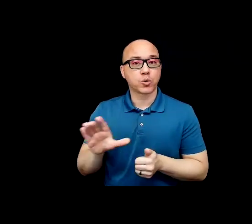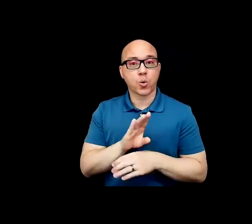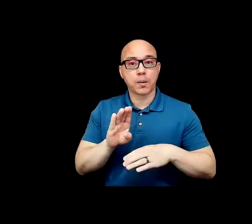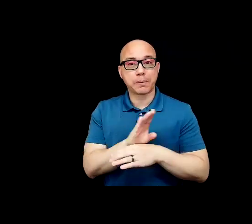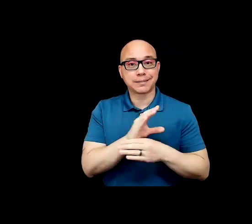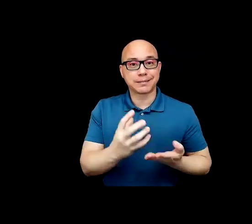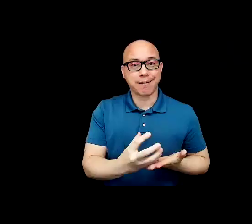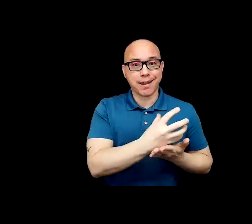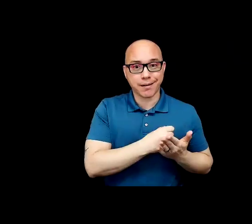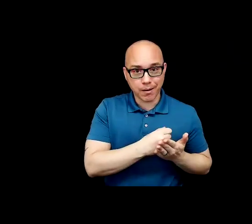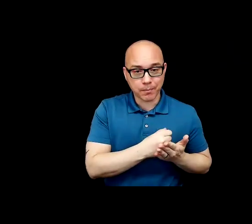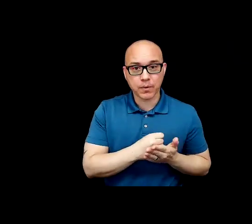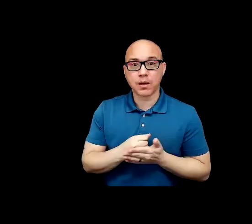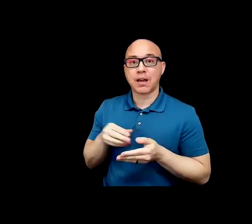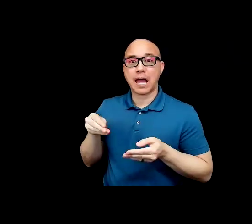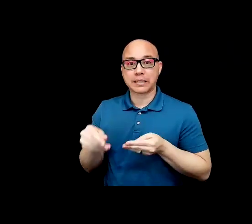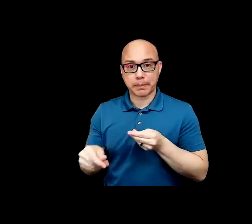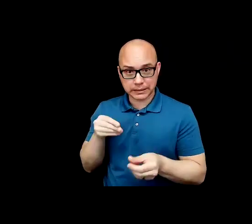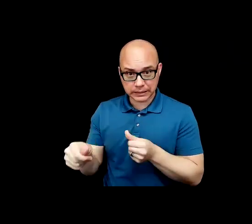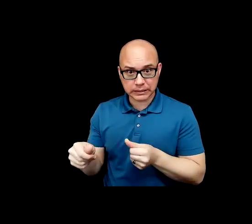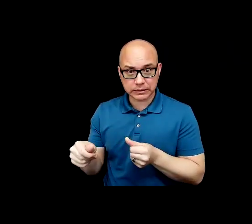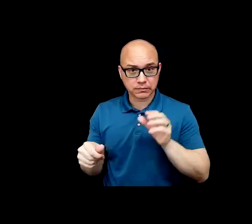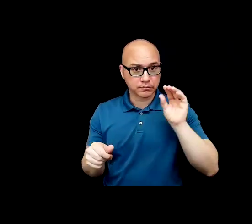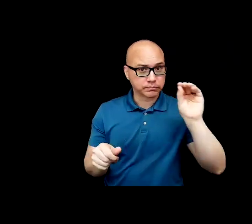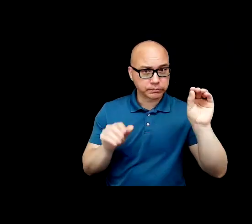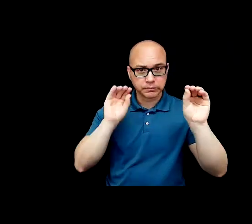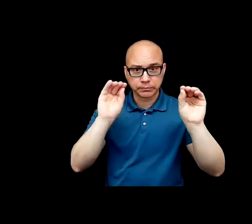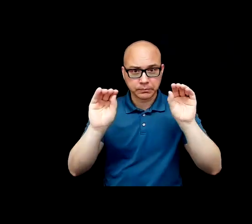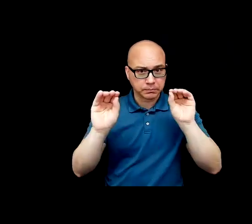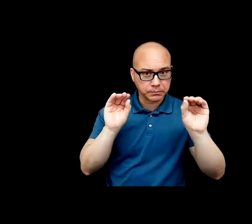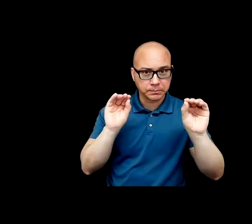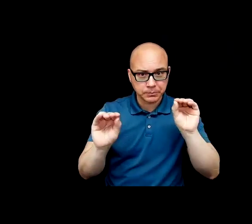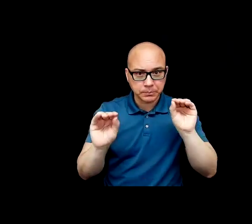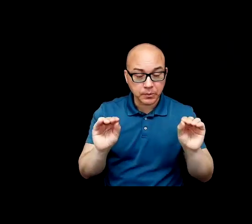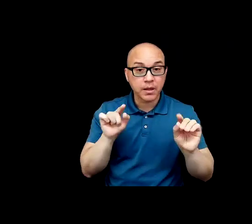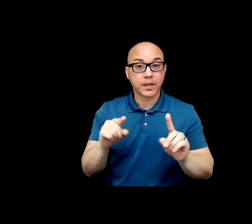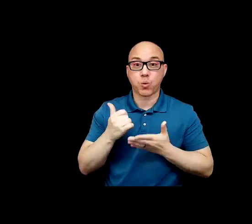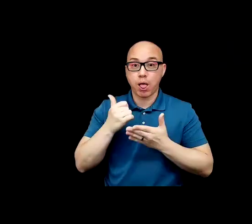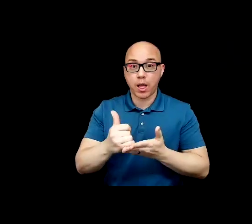Tracking your income and expenses allows you to see what is going in, what is going out,